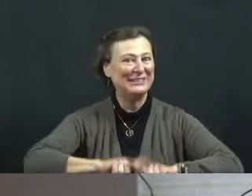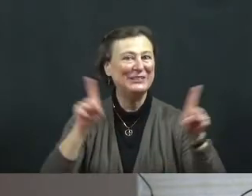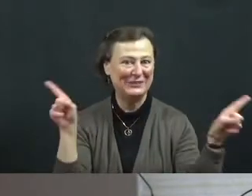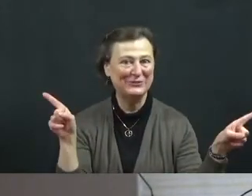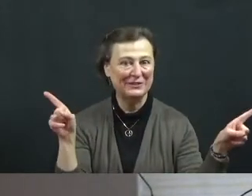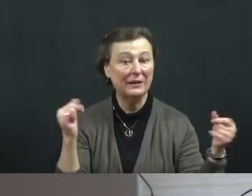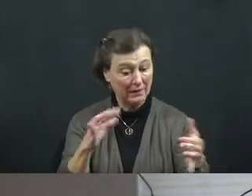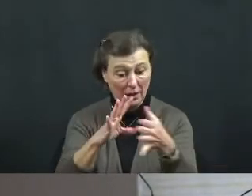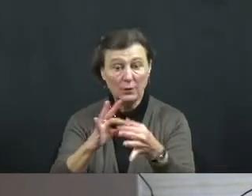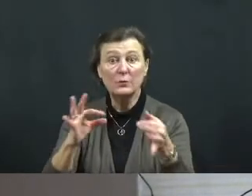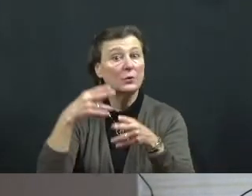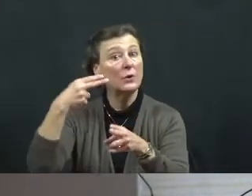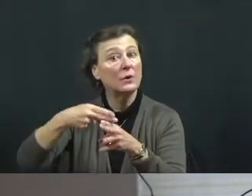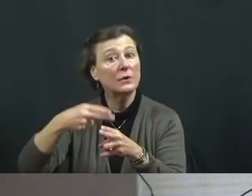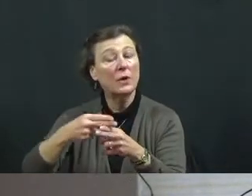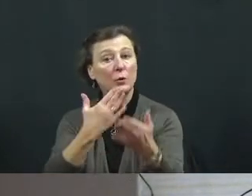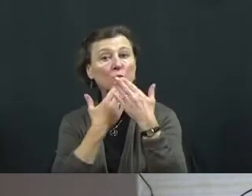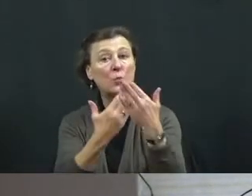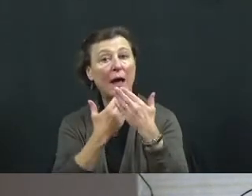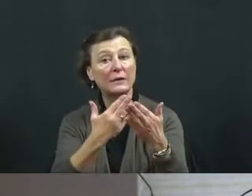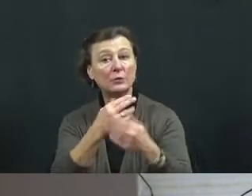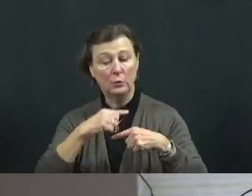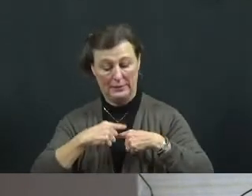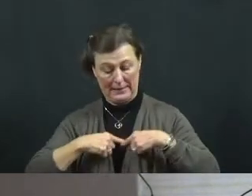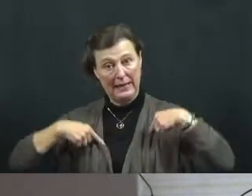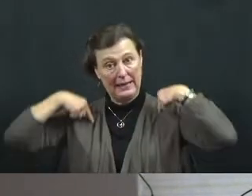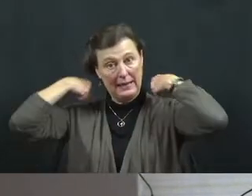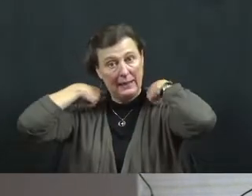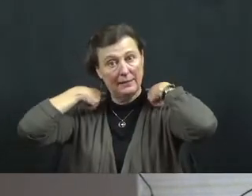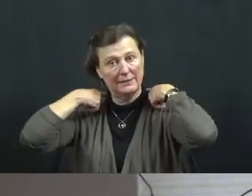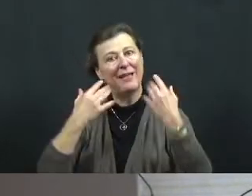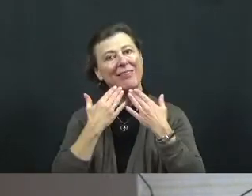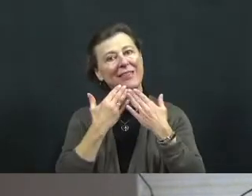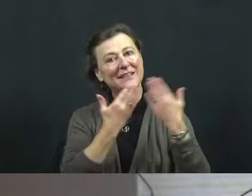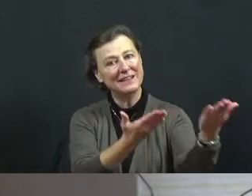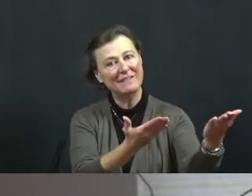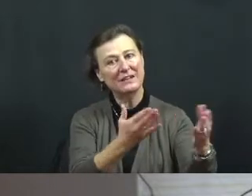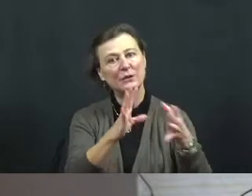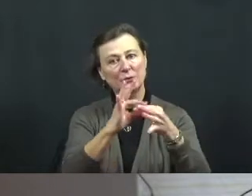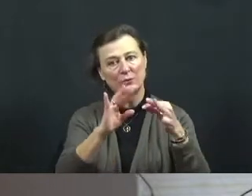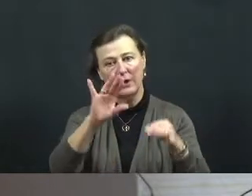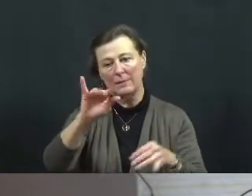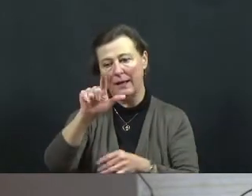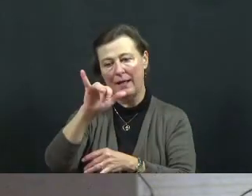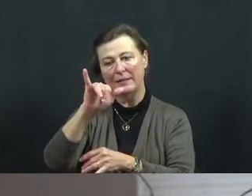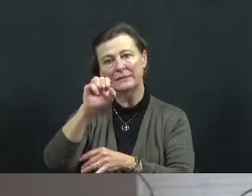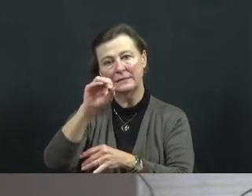This story is called “The Gratitude Necklace: A Thanksgiving Story” by Allison Cruz.